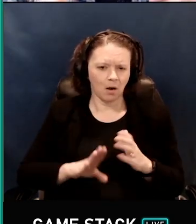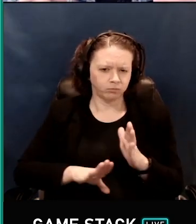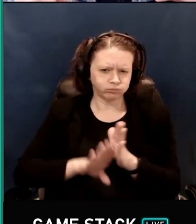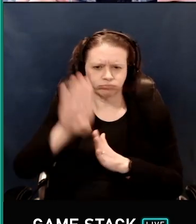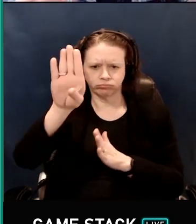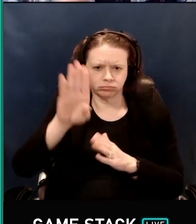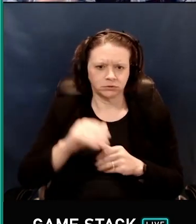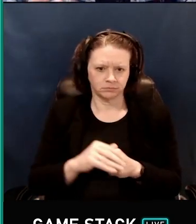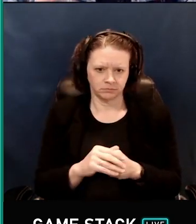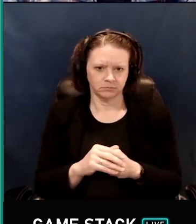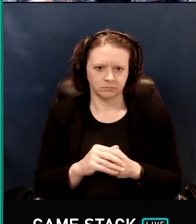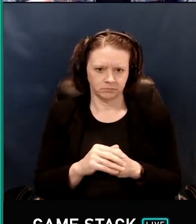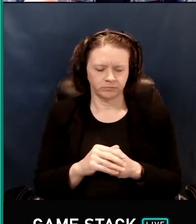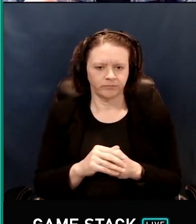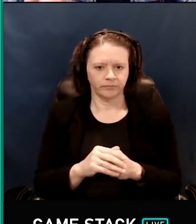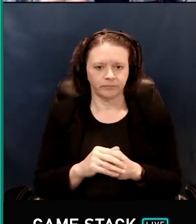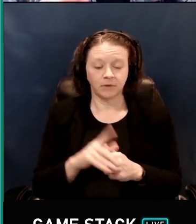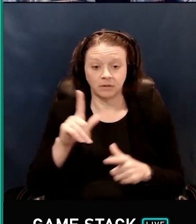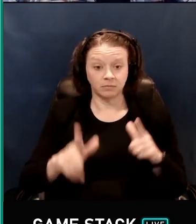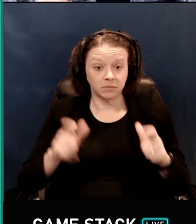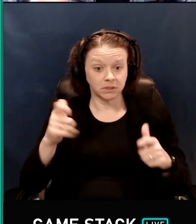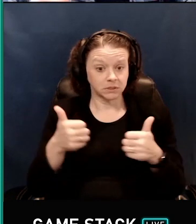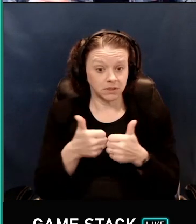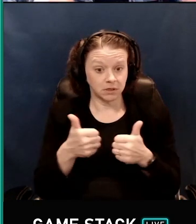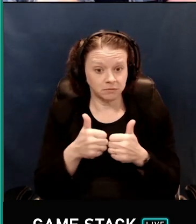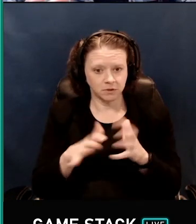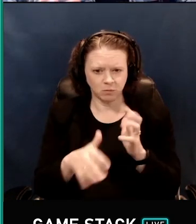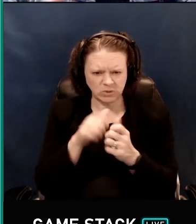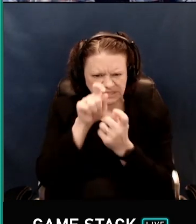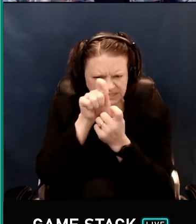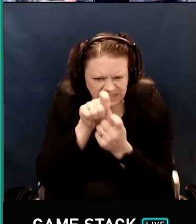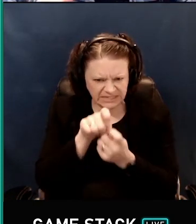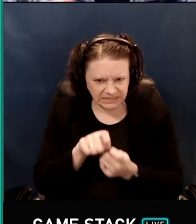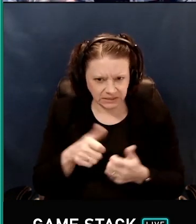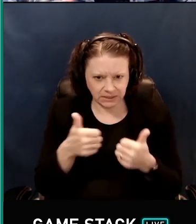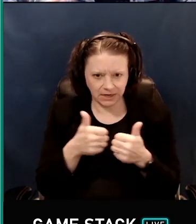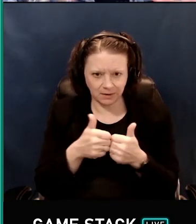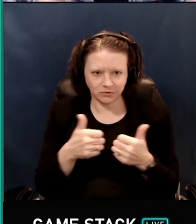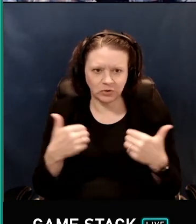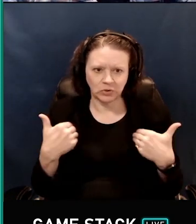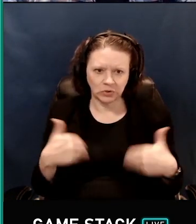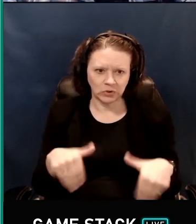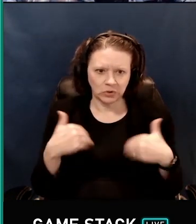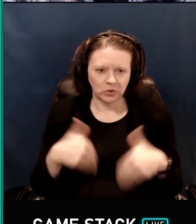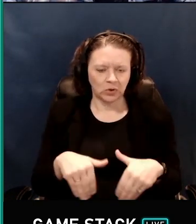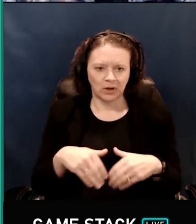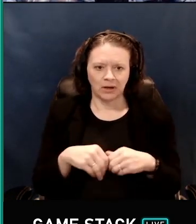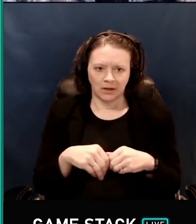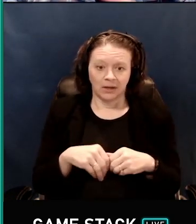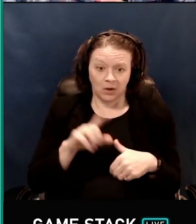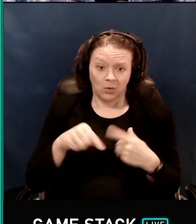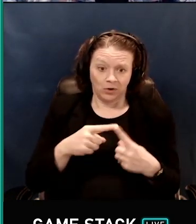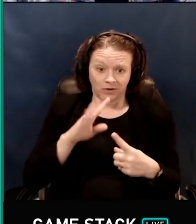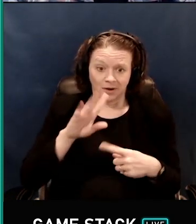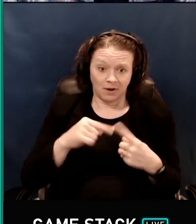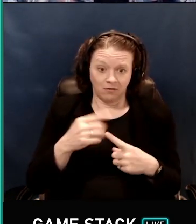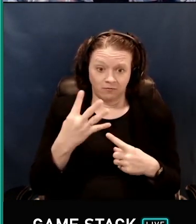And the biggest games, the most detailed games, they don't come for free when you're talking 4K, and in the